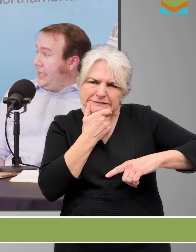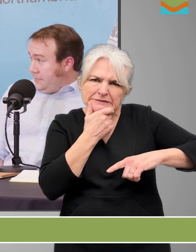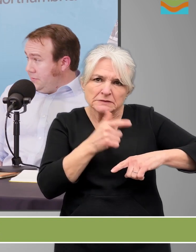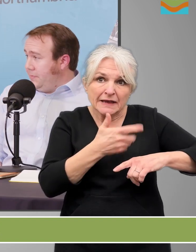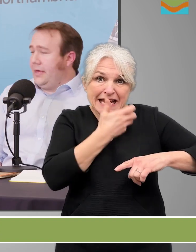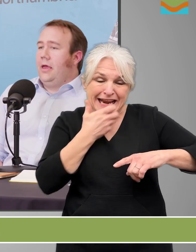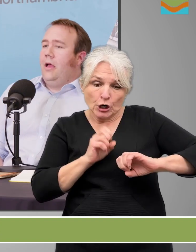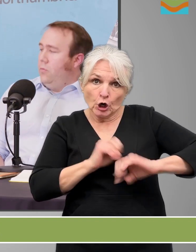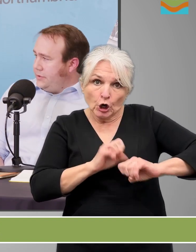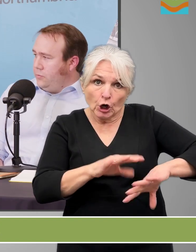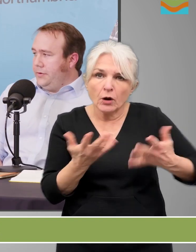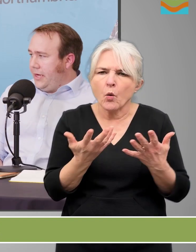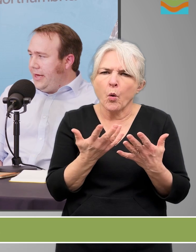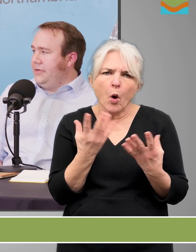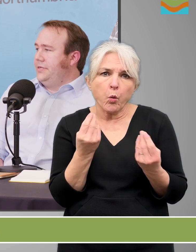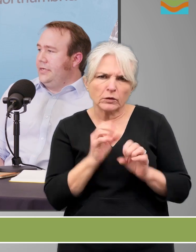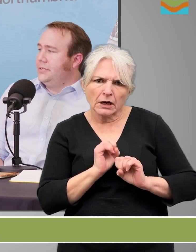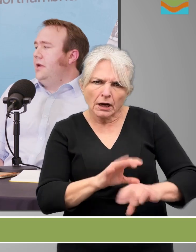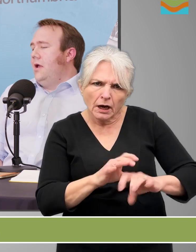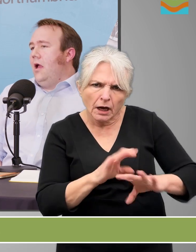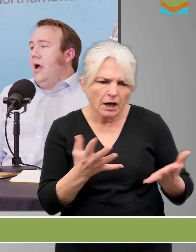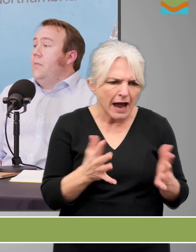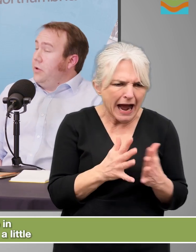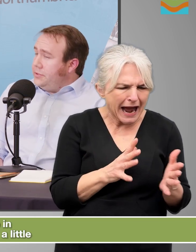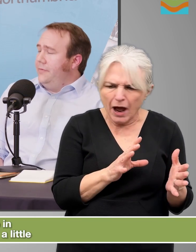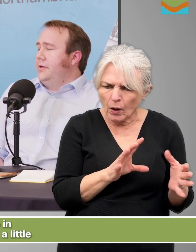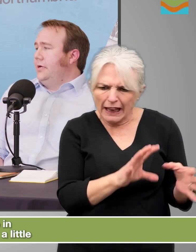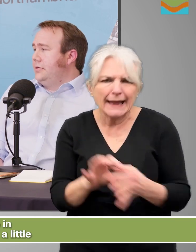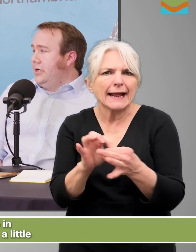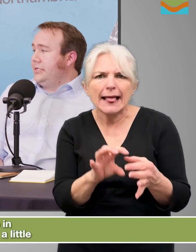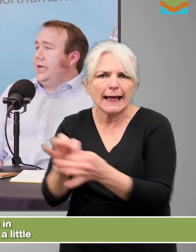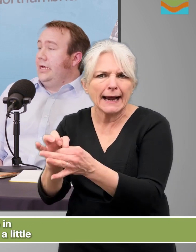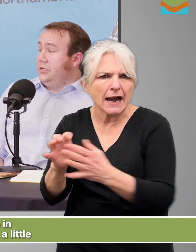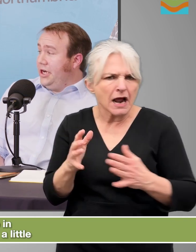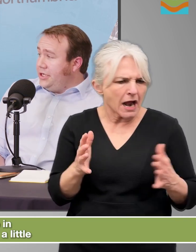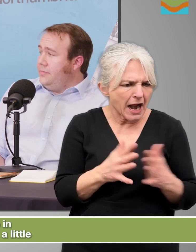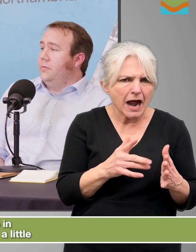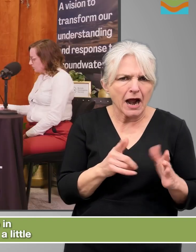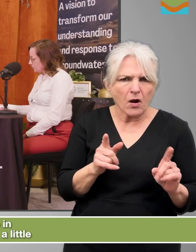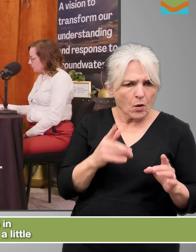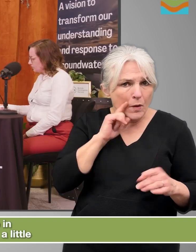schemes to be? What are the connectivities? We also have another site in Cheshire which is working on a little